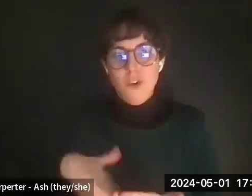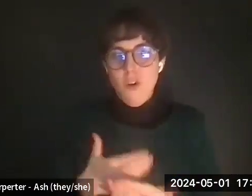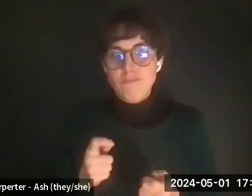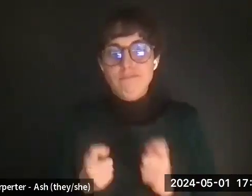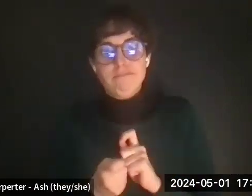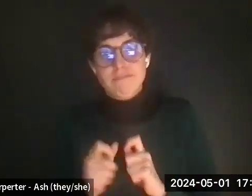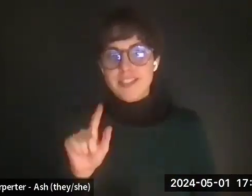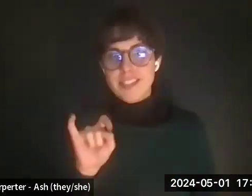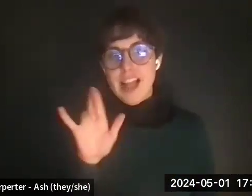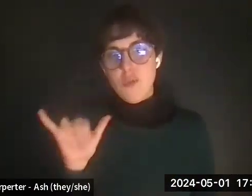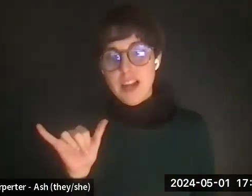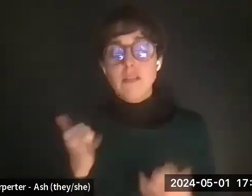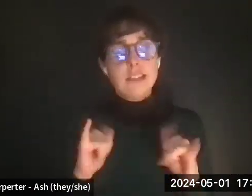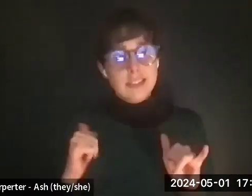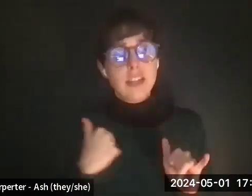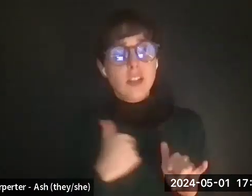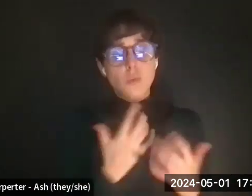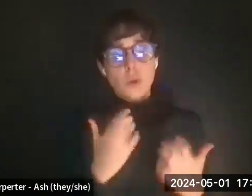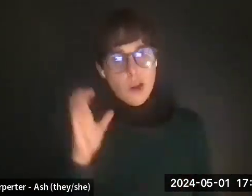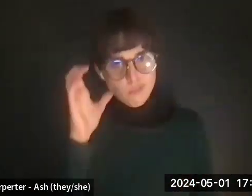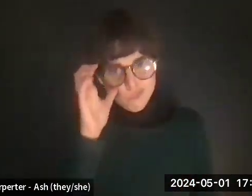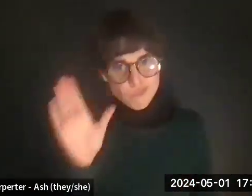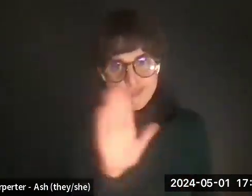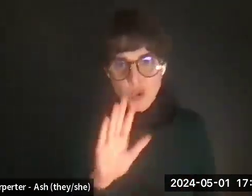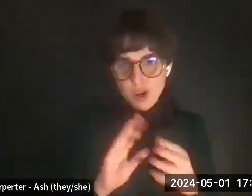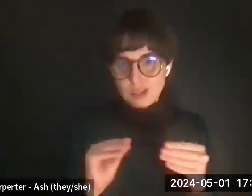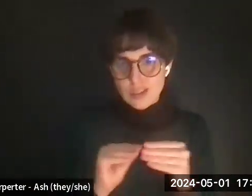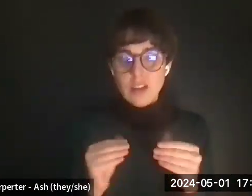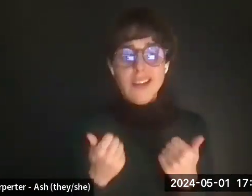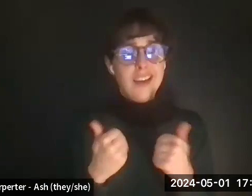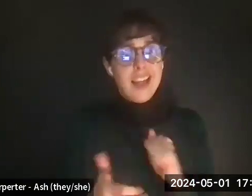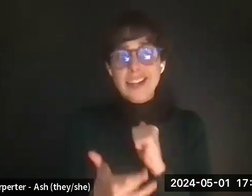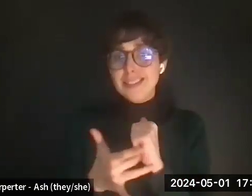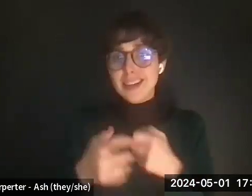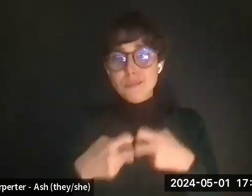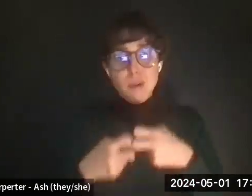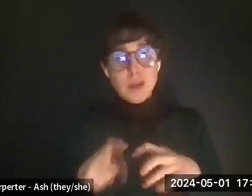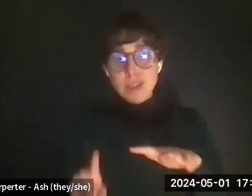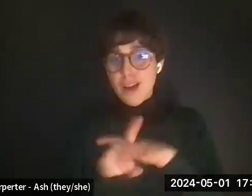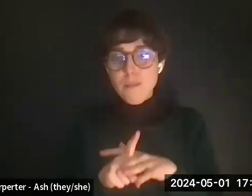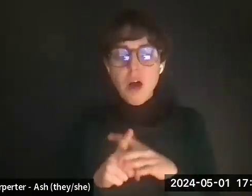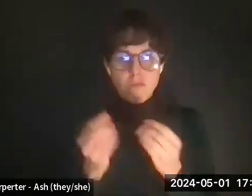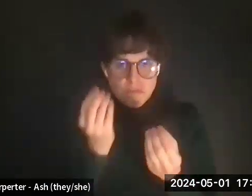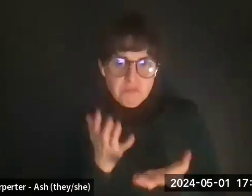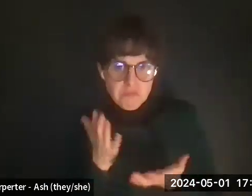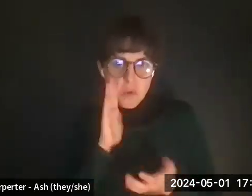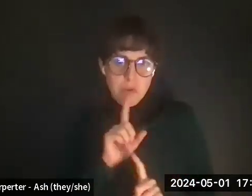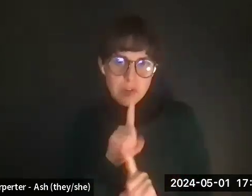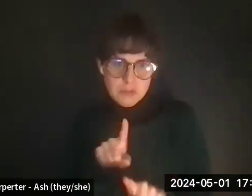We'll respond to technical questions or if anyone needs technical assistance on the zoom, but we generally won't be responding